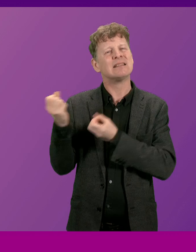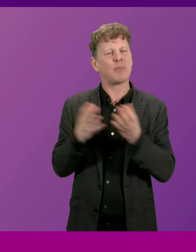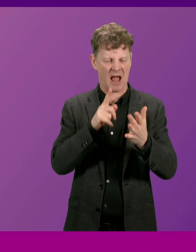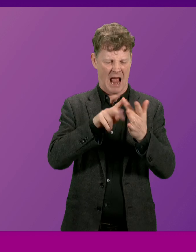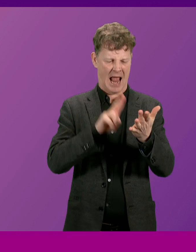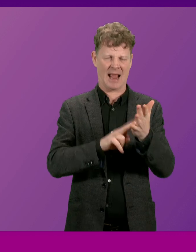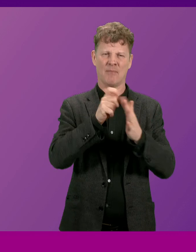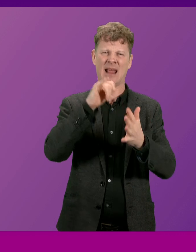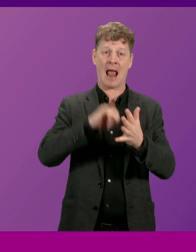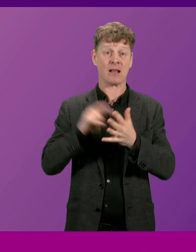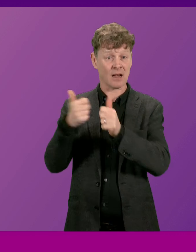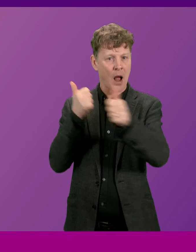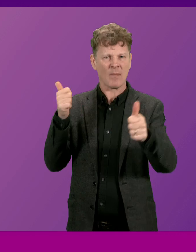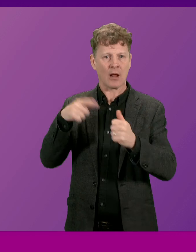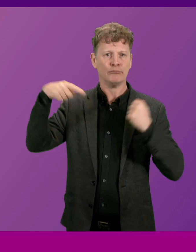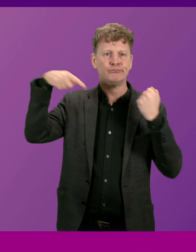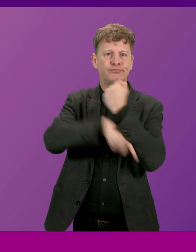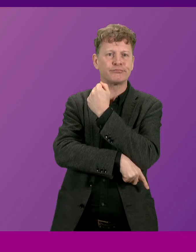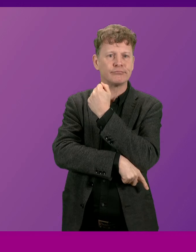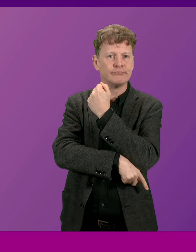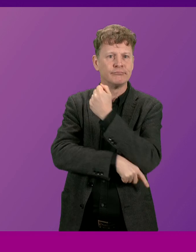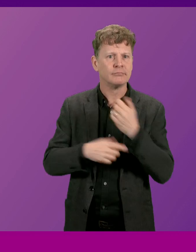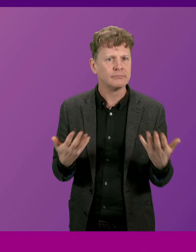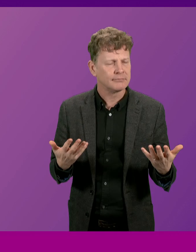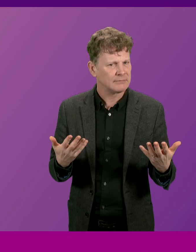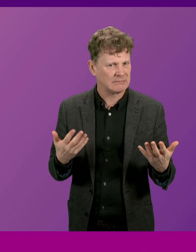has entered administration, in light of concerns that this could leave general practitioners